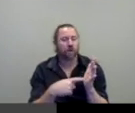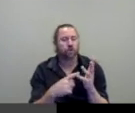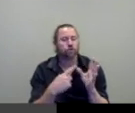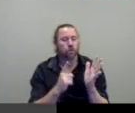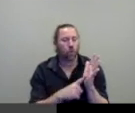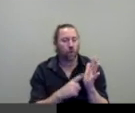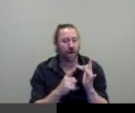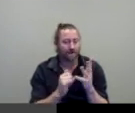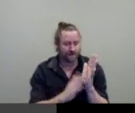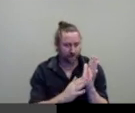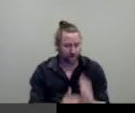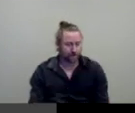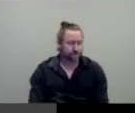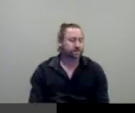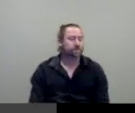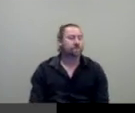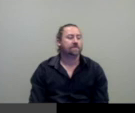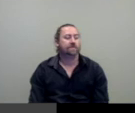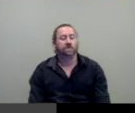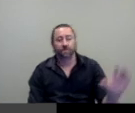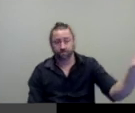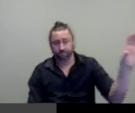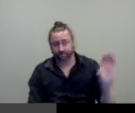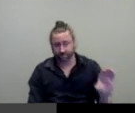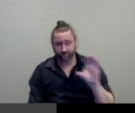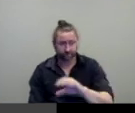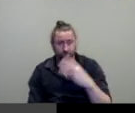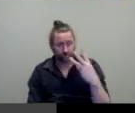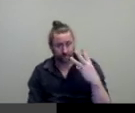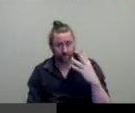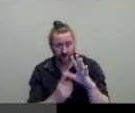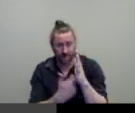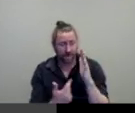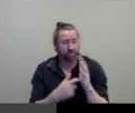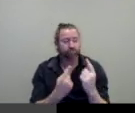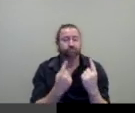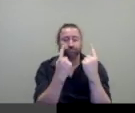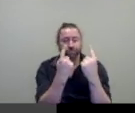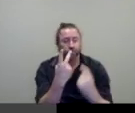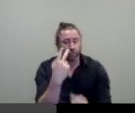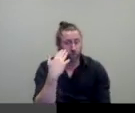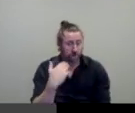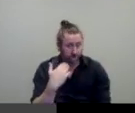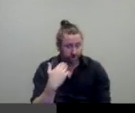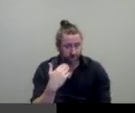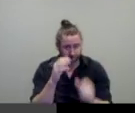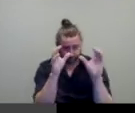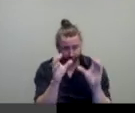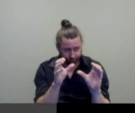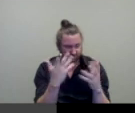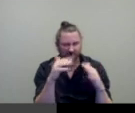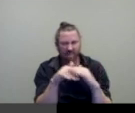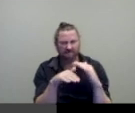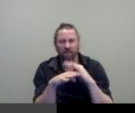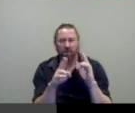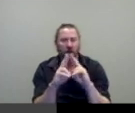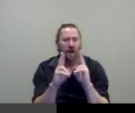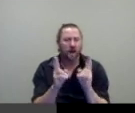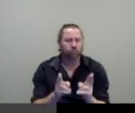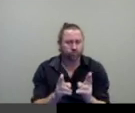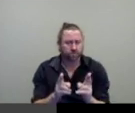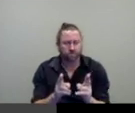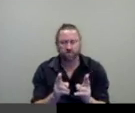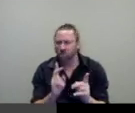contemporary works of art we see a photograph of two women the interior of a house cast in concrete